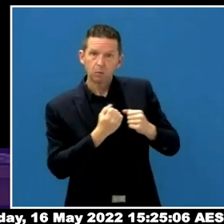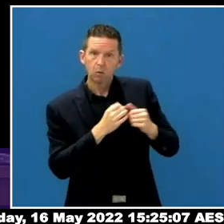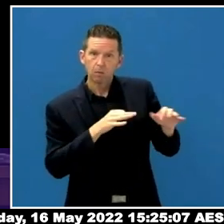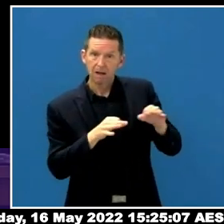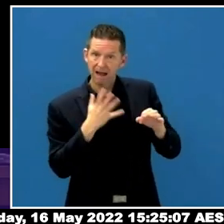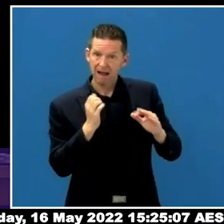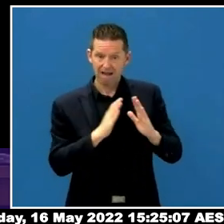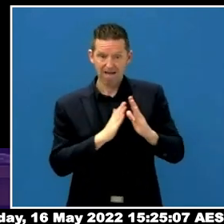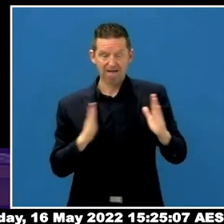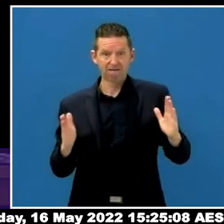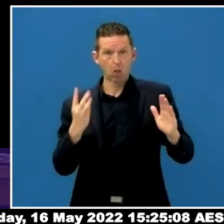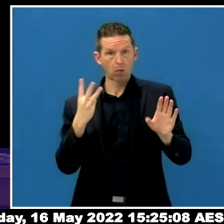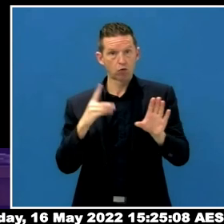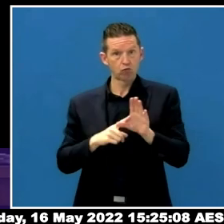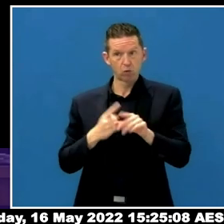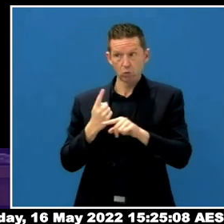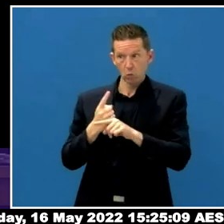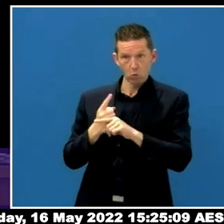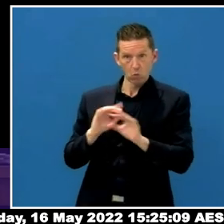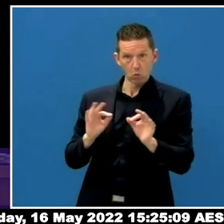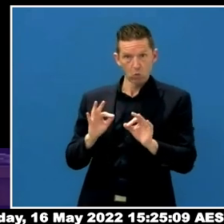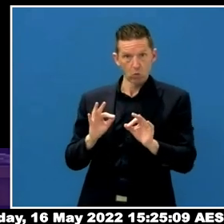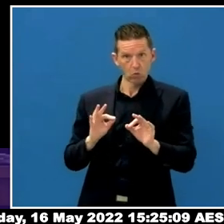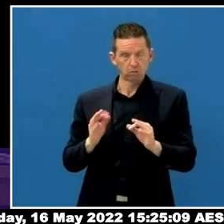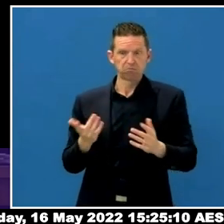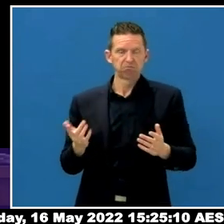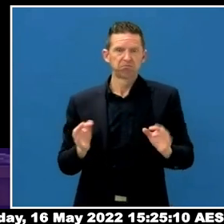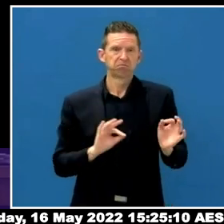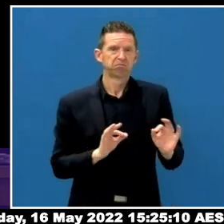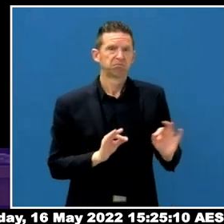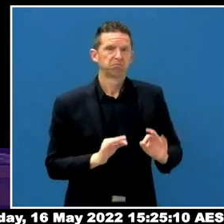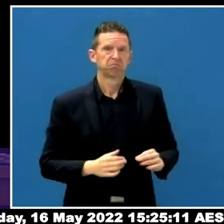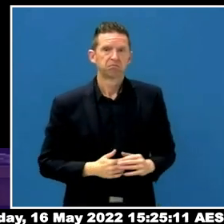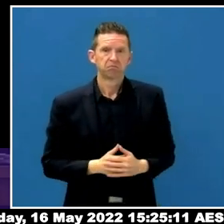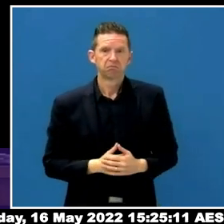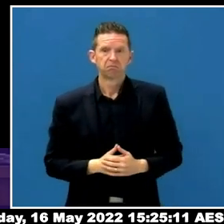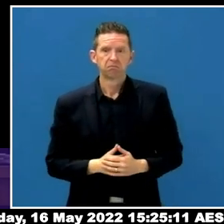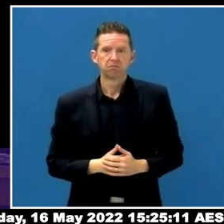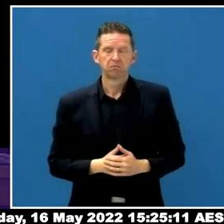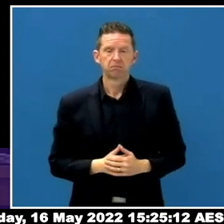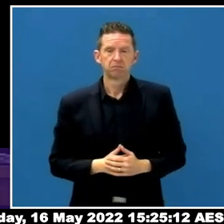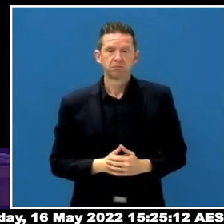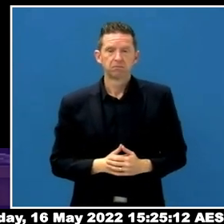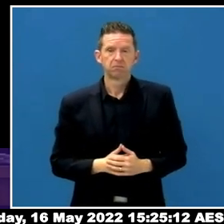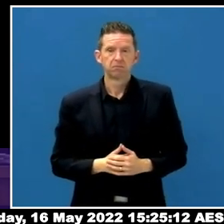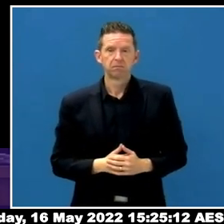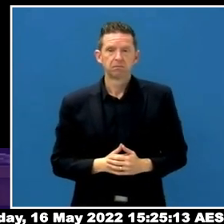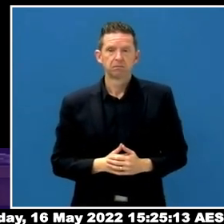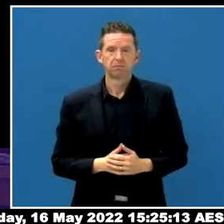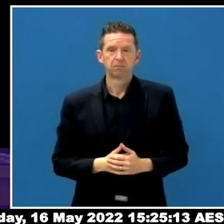No. MR FOGARTY: When you say you decided in terms of approaching the NDIA for